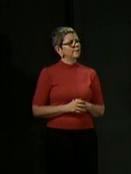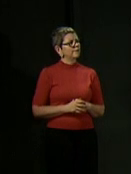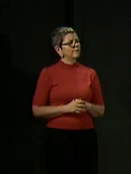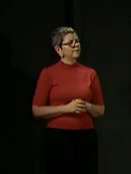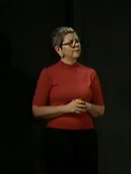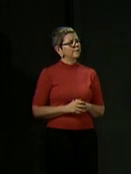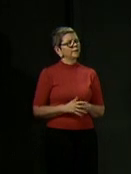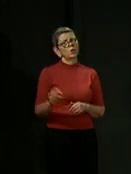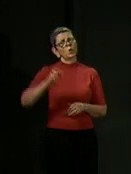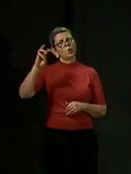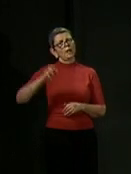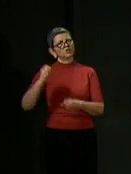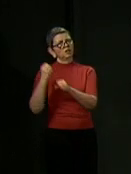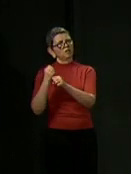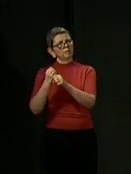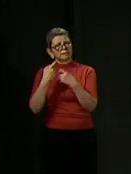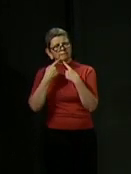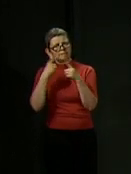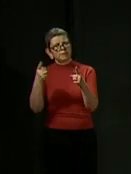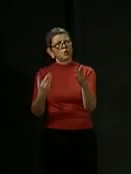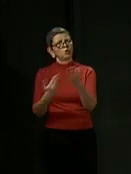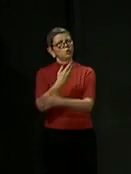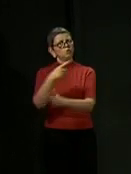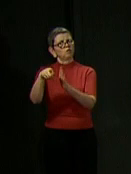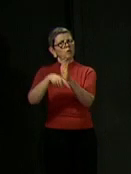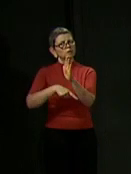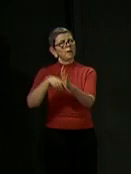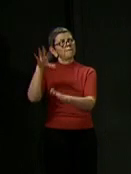release has said these adjustments will come in Monday, quote, so Wales moves in step with